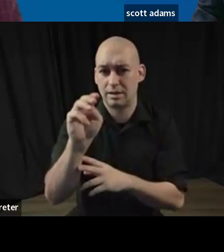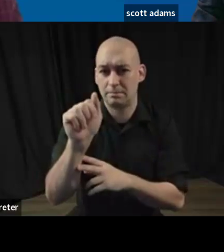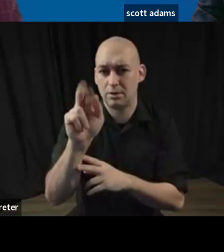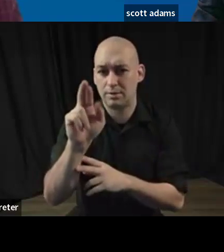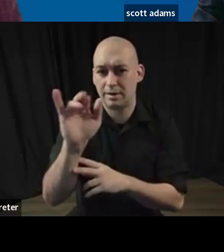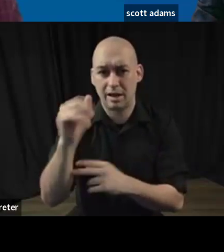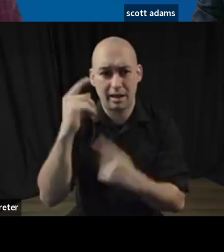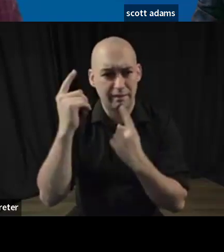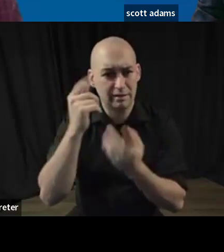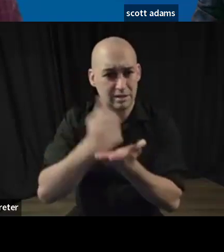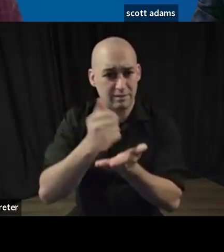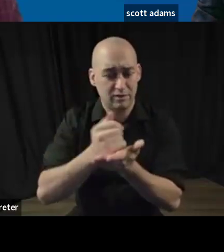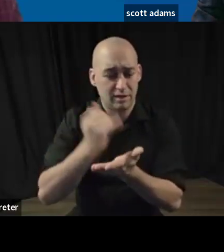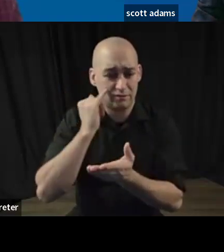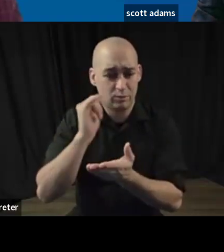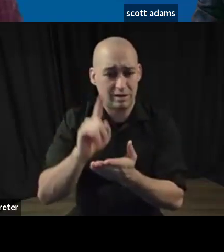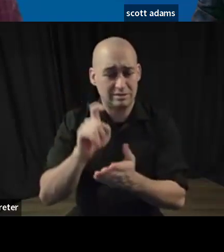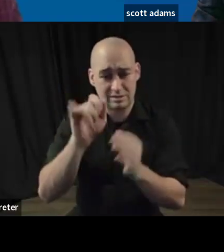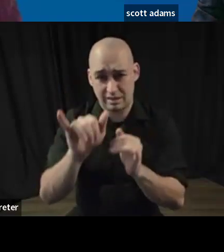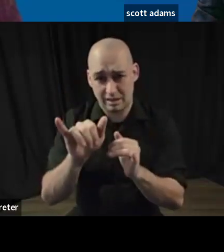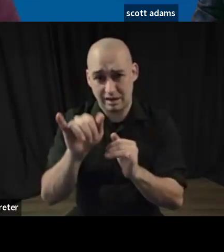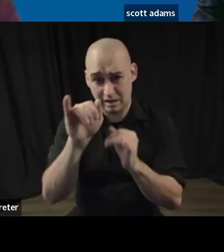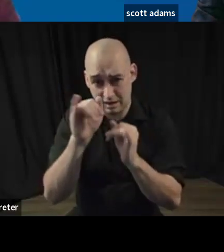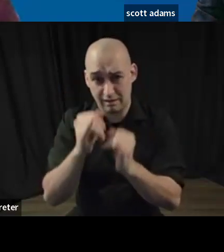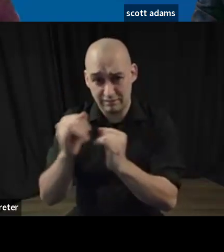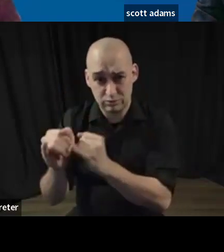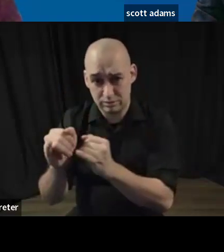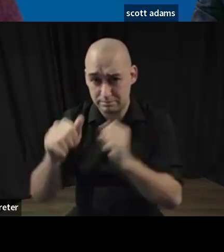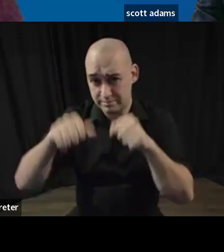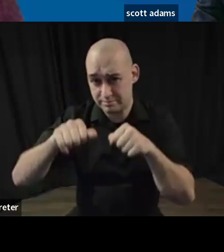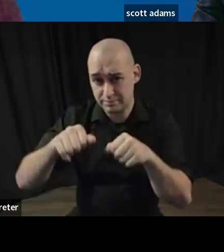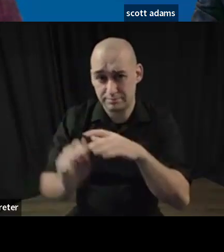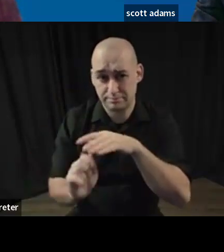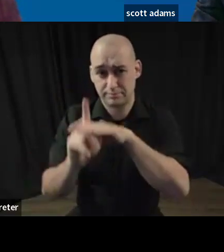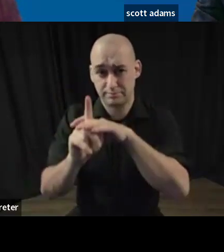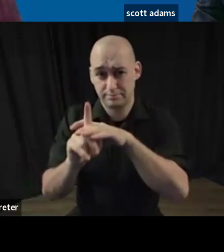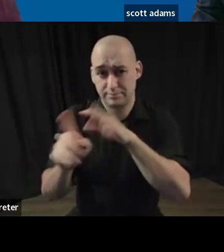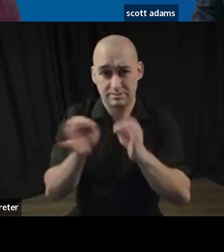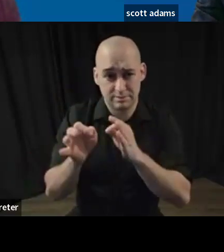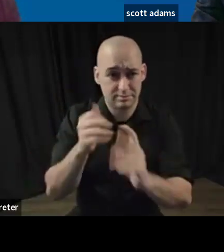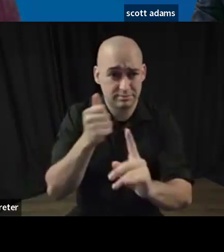helpful if we could ask the individual that asked that question to potentially, come on,